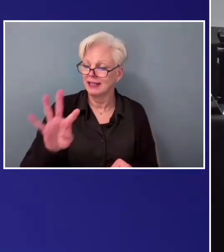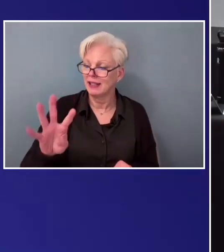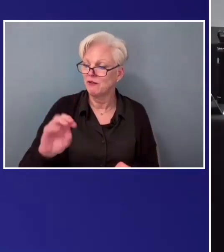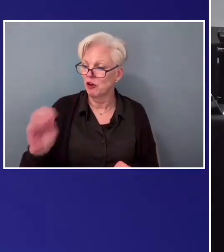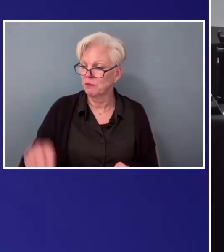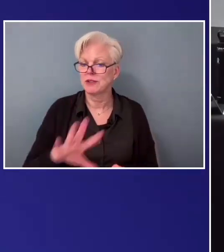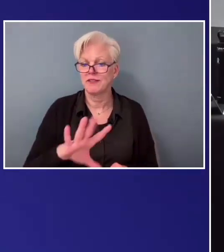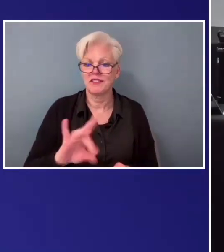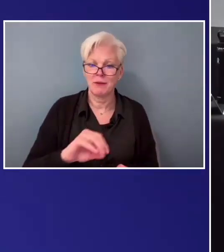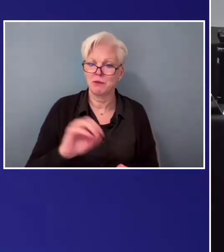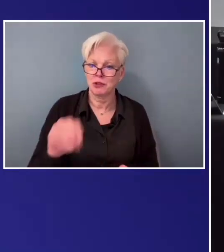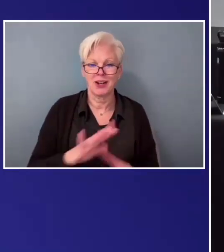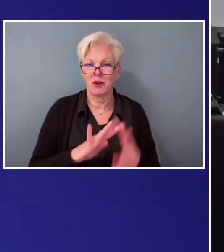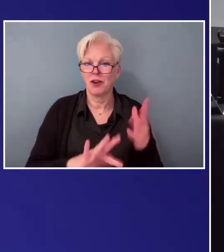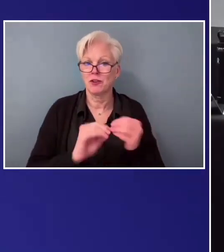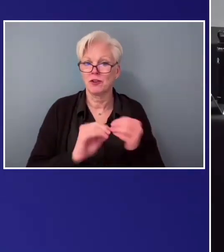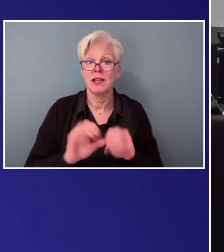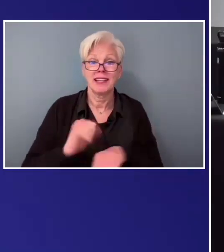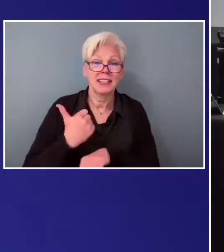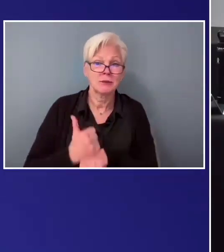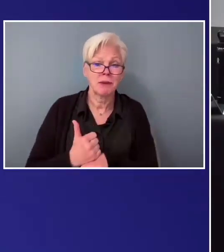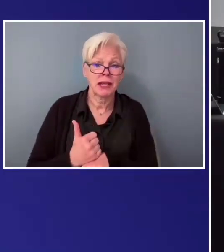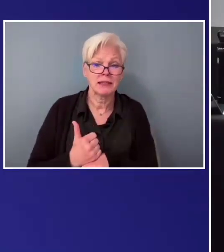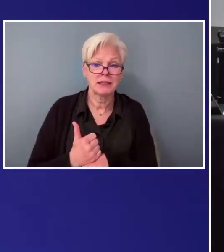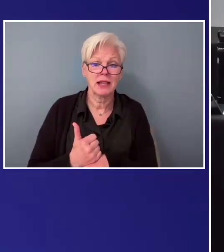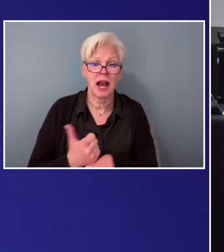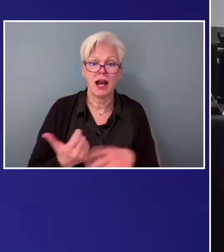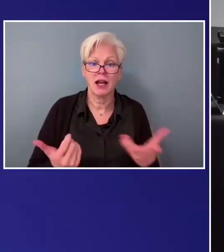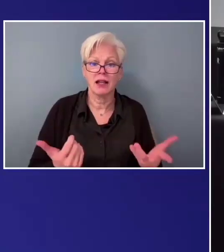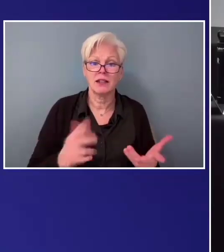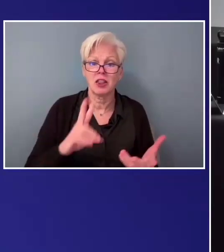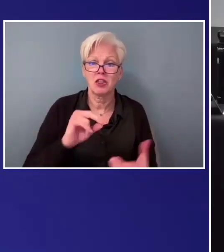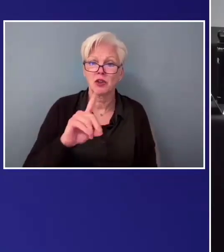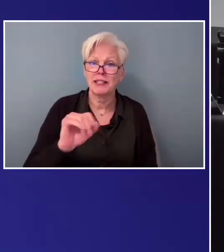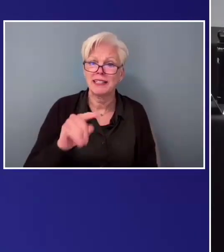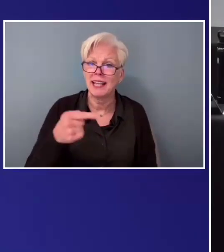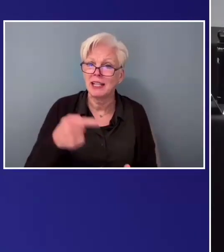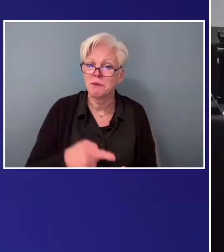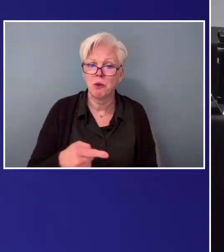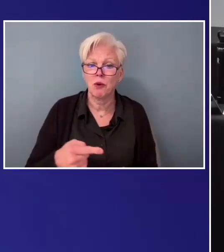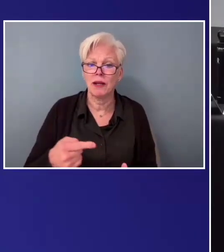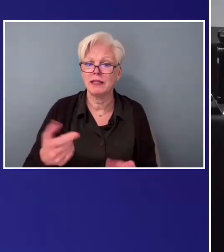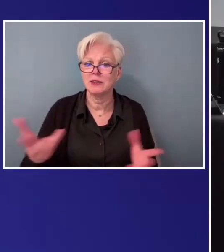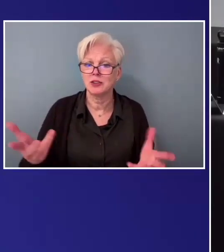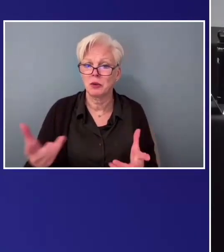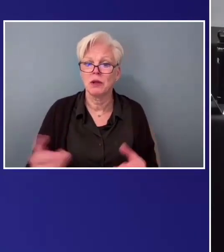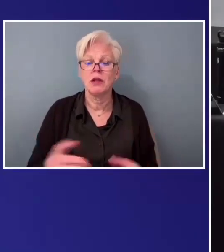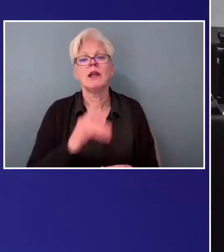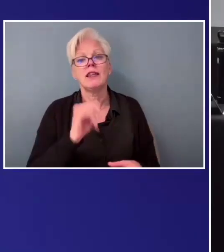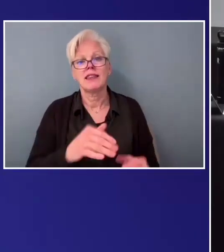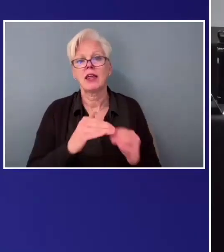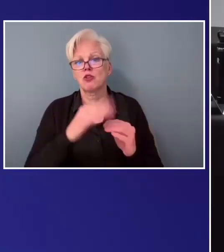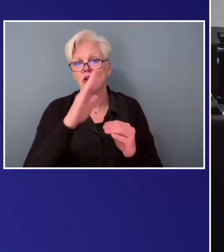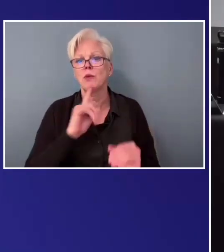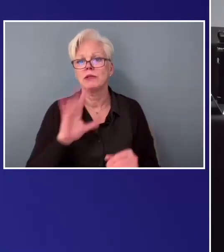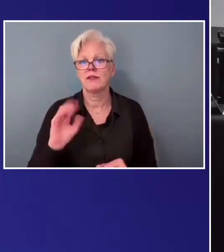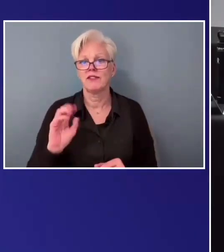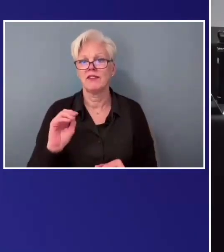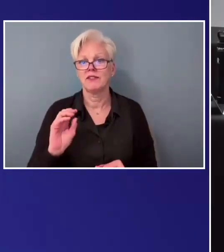that is based off of 30 data points, 50 data points? What's the -- That threshold was 50. It was 50. But again, that is a --